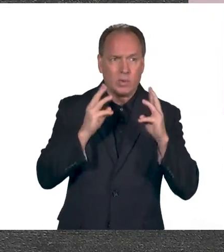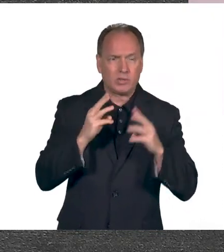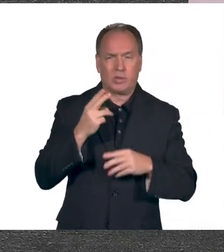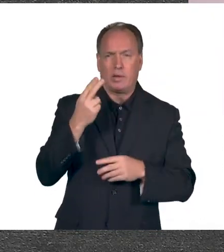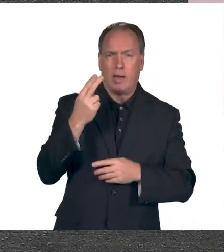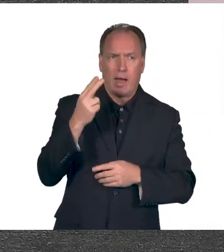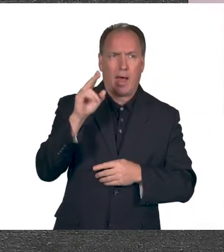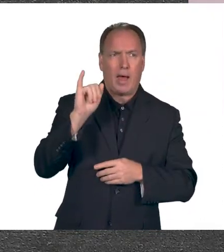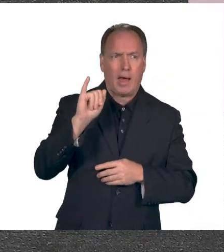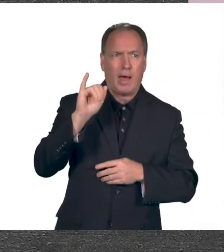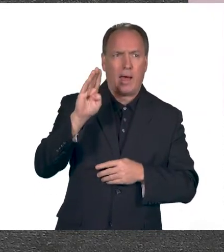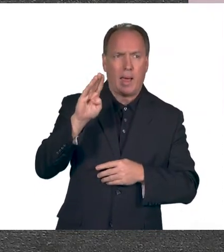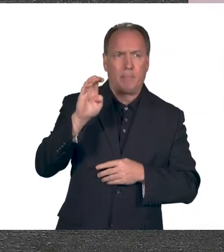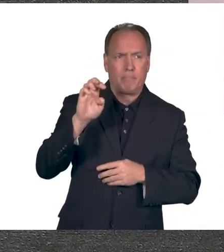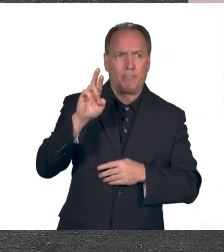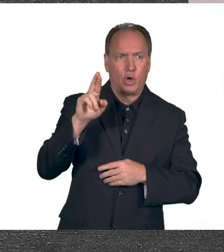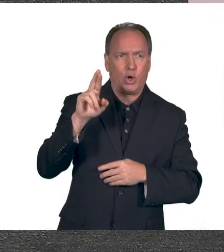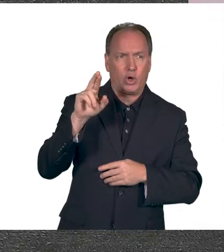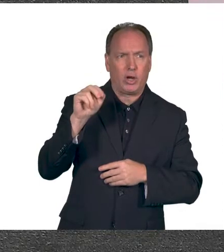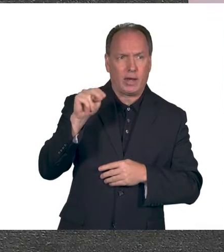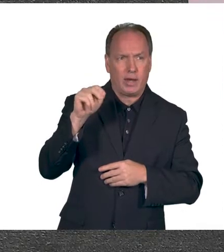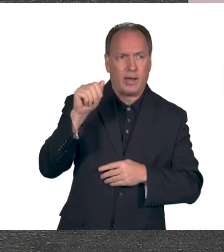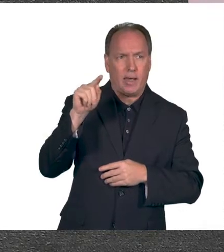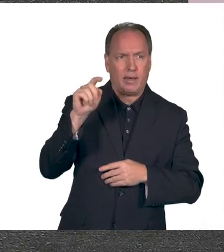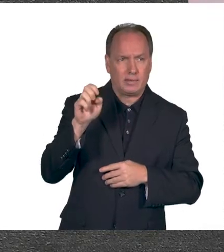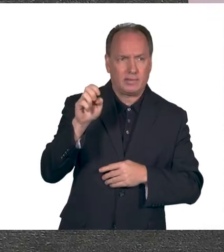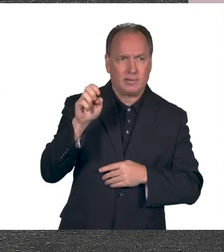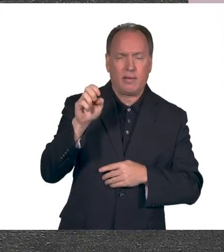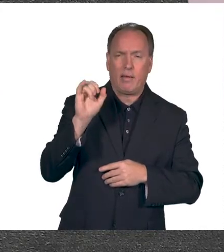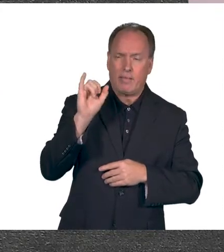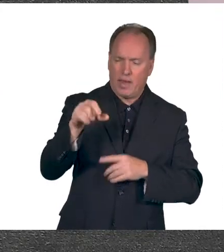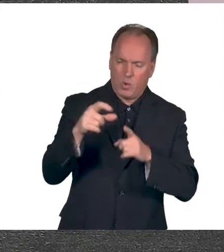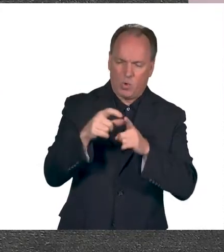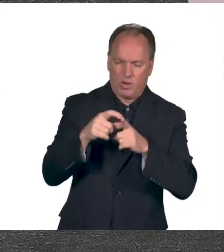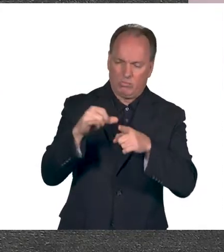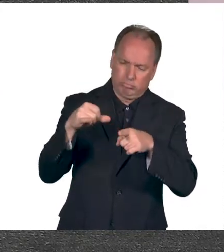Hibernate. Oh my goodness you are smarties,